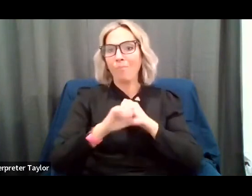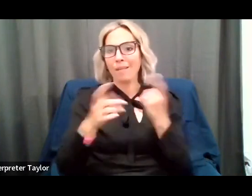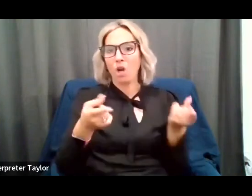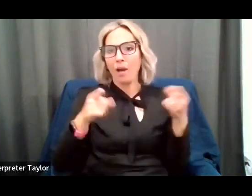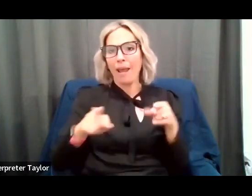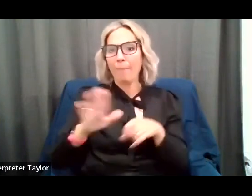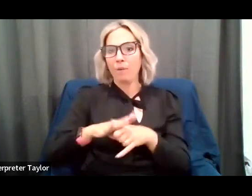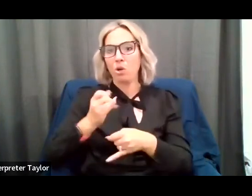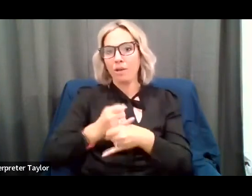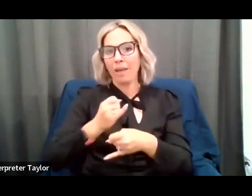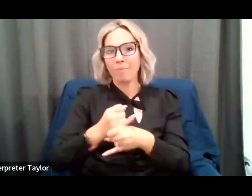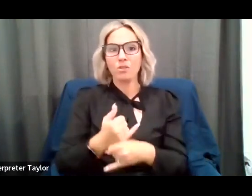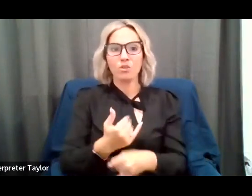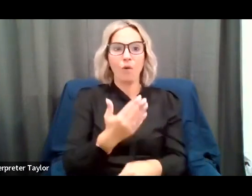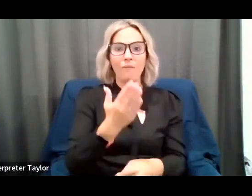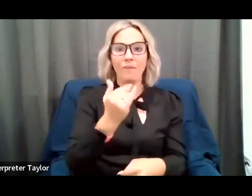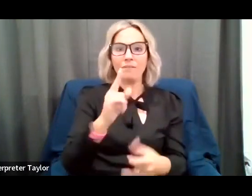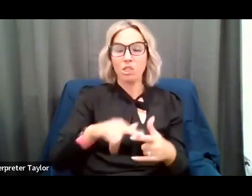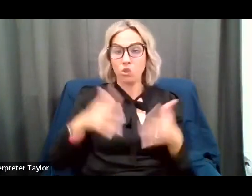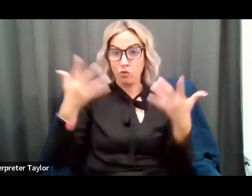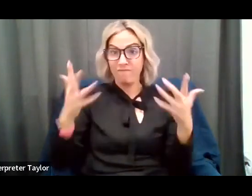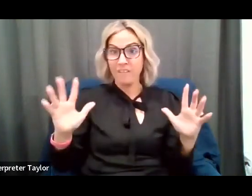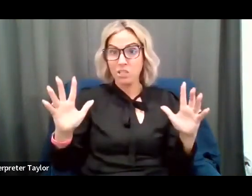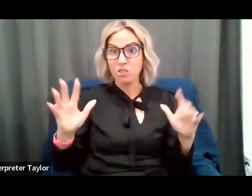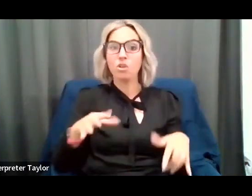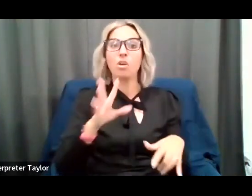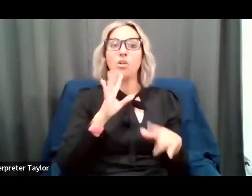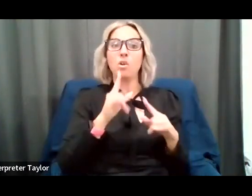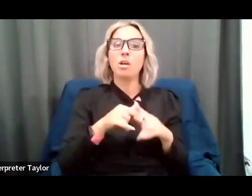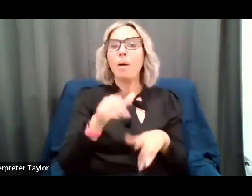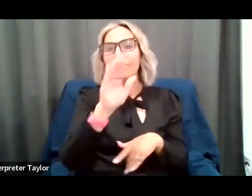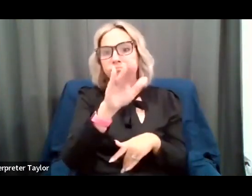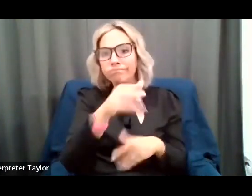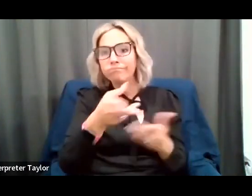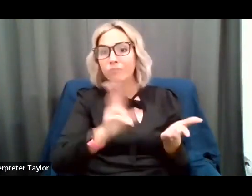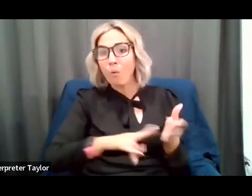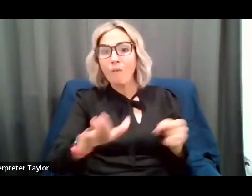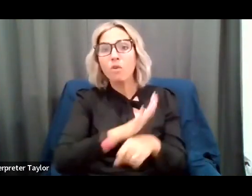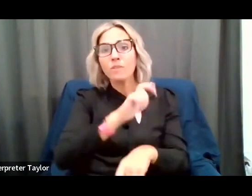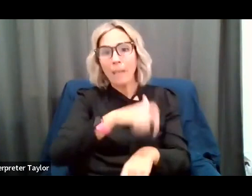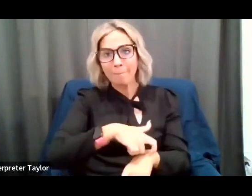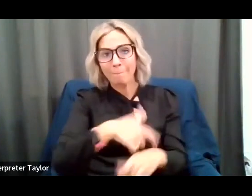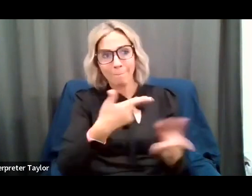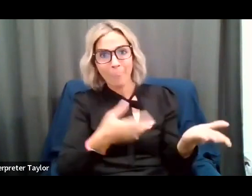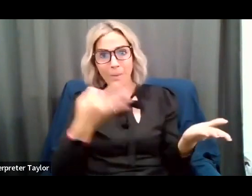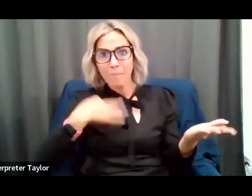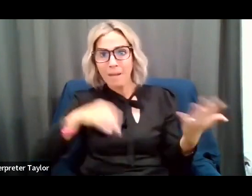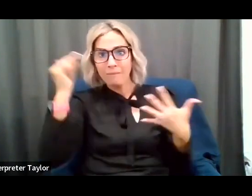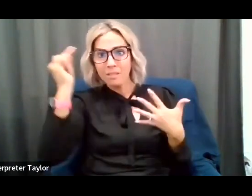So 15 to Finish, talking to students about: "Hey, enroll full-time. Here's the benefits of enrolling full time."